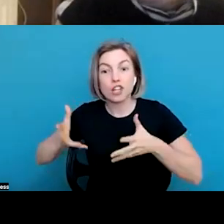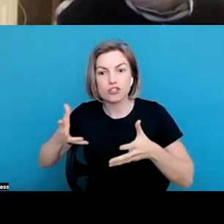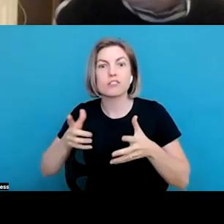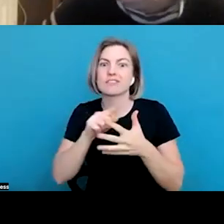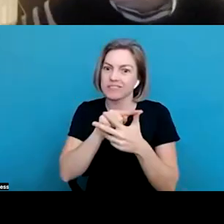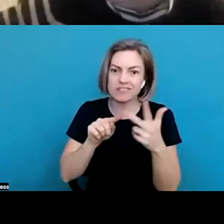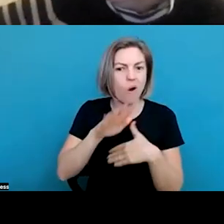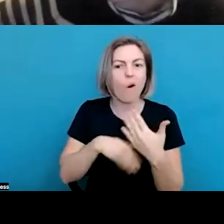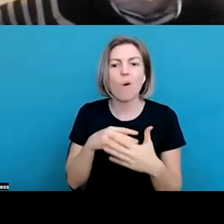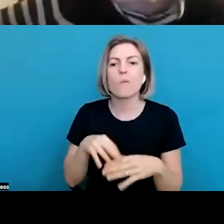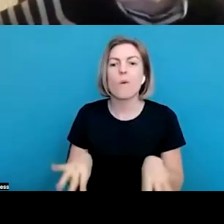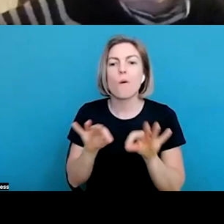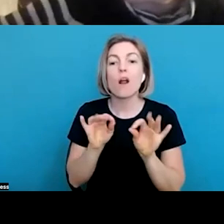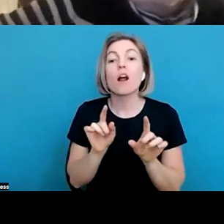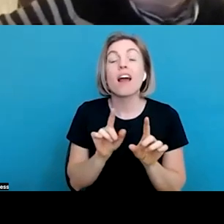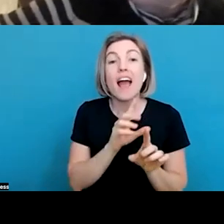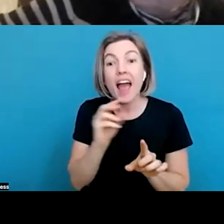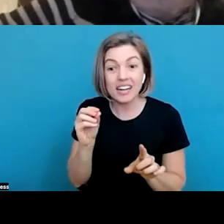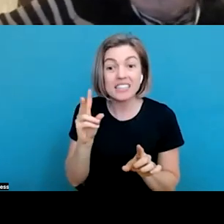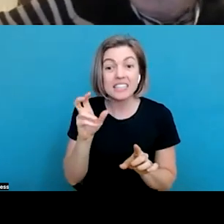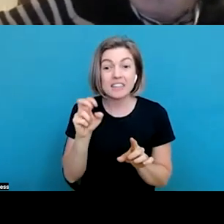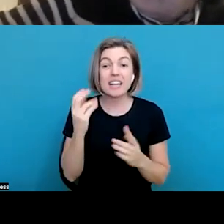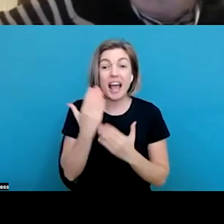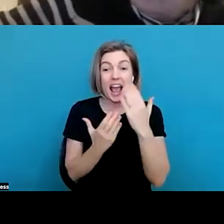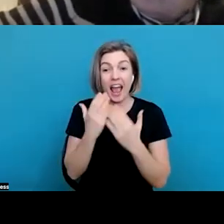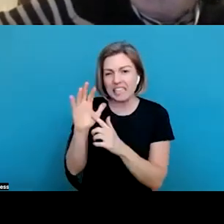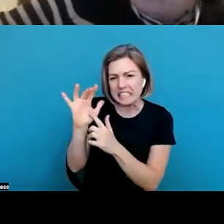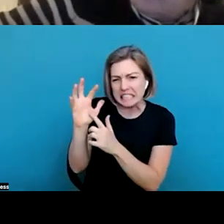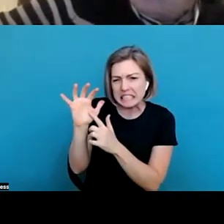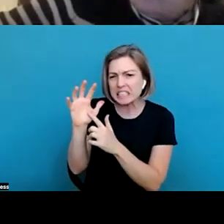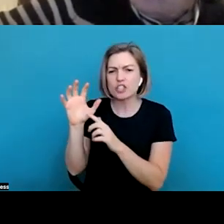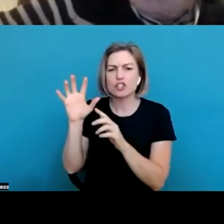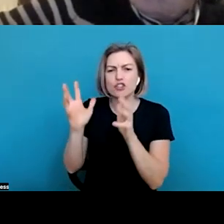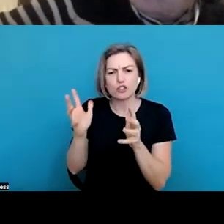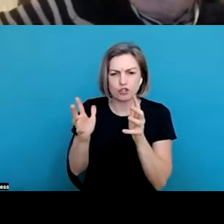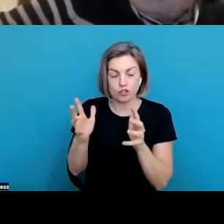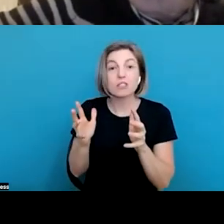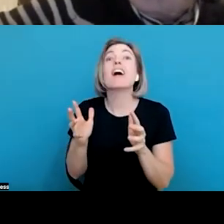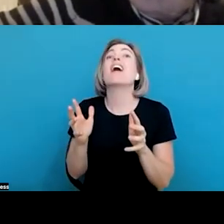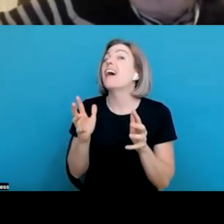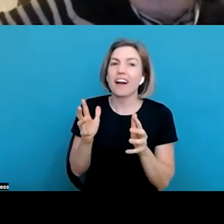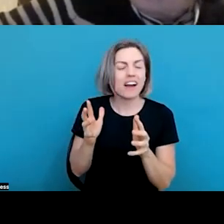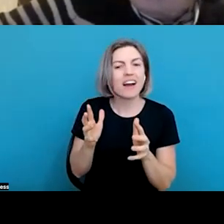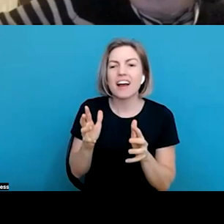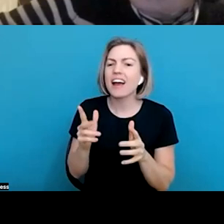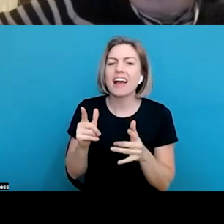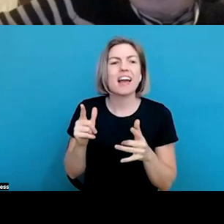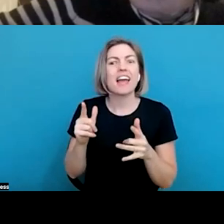And even hand gestures right, the finger gestures they cannot completely convey the current